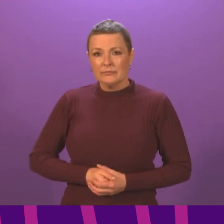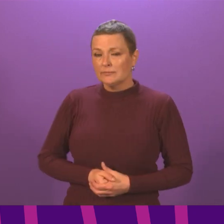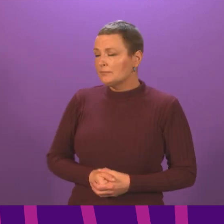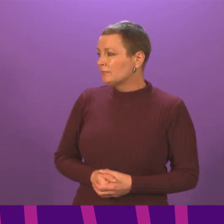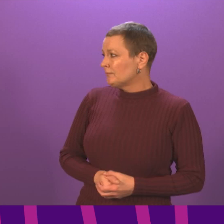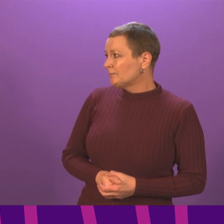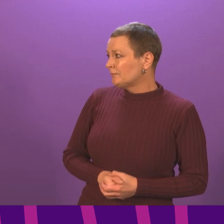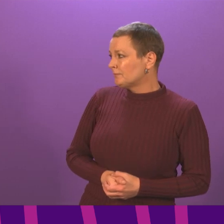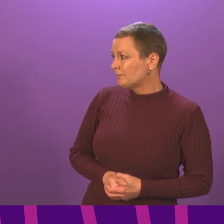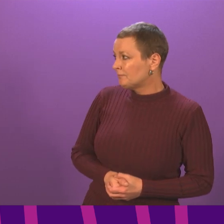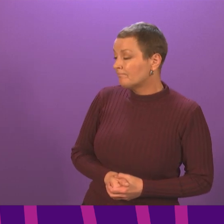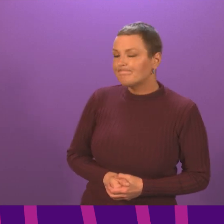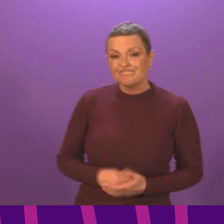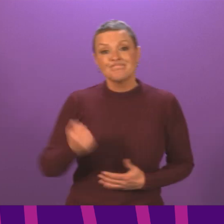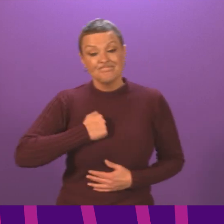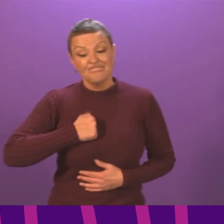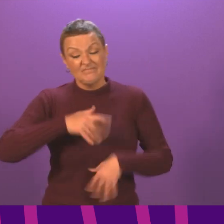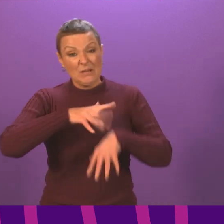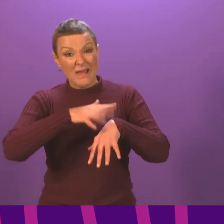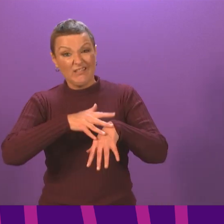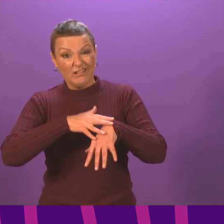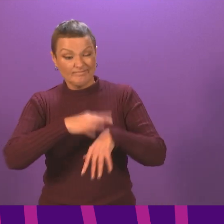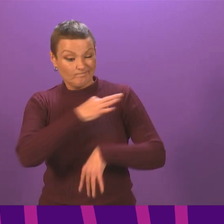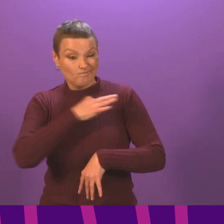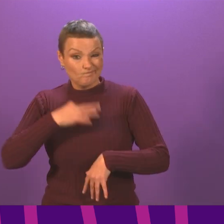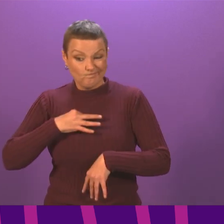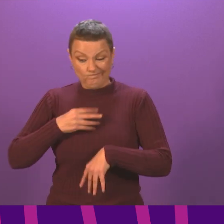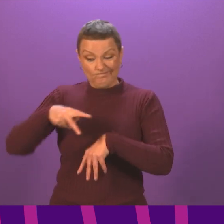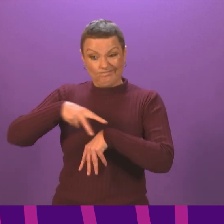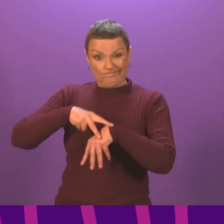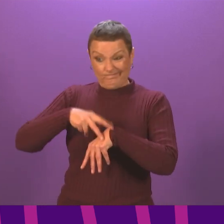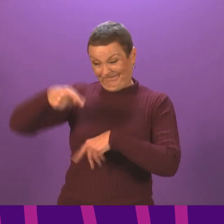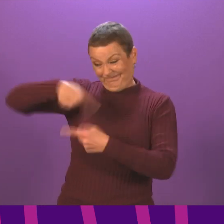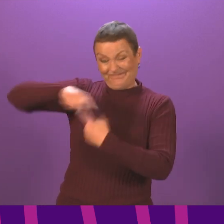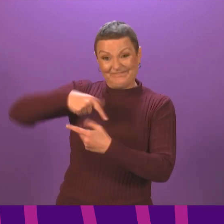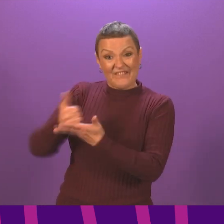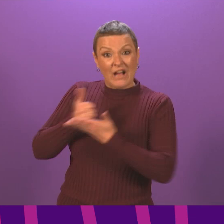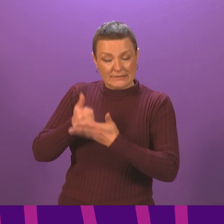Jeane Freeman: Our clinical advisers continue to talk with